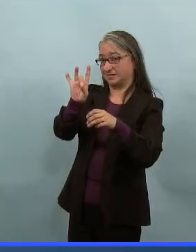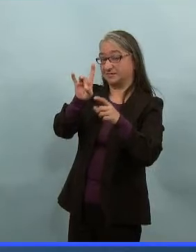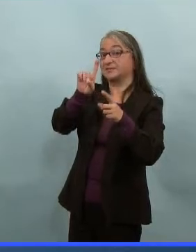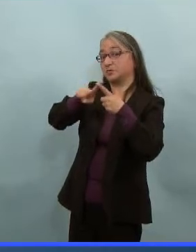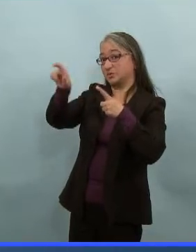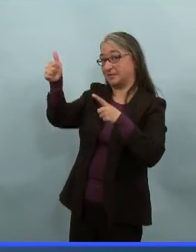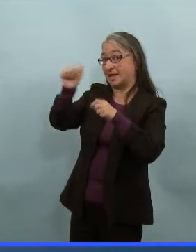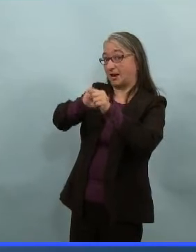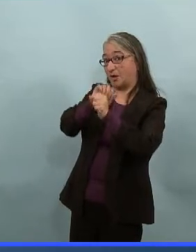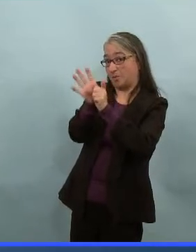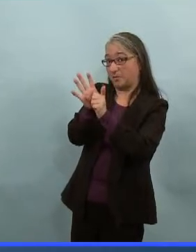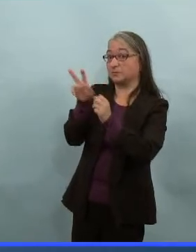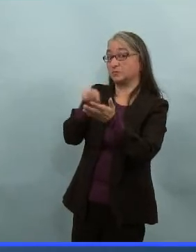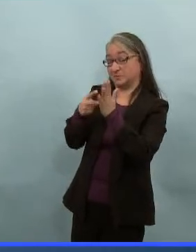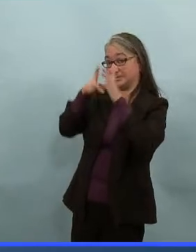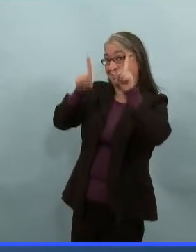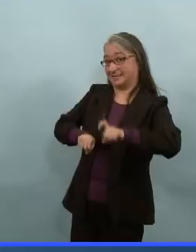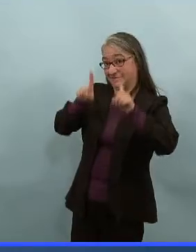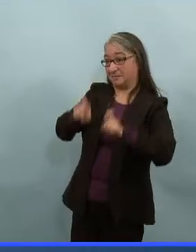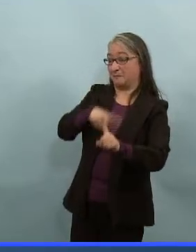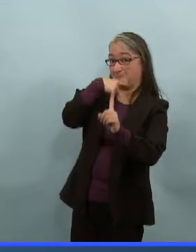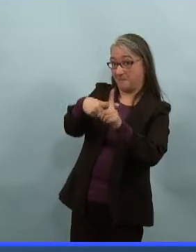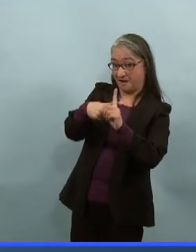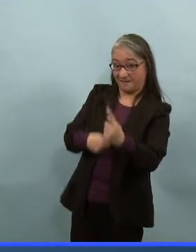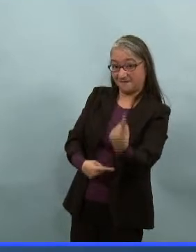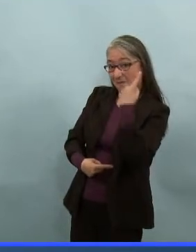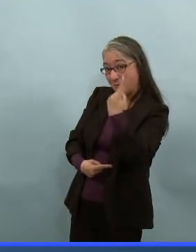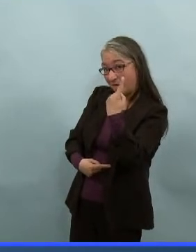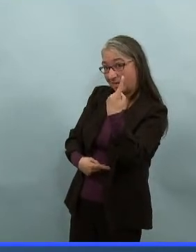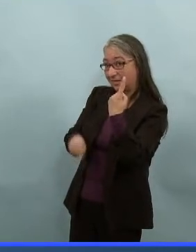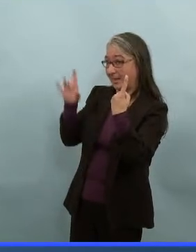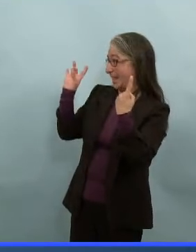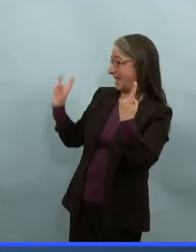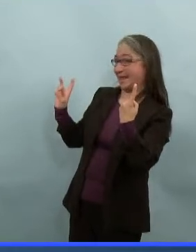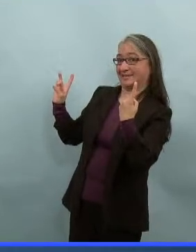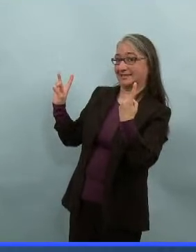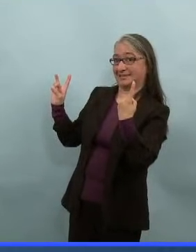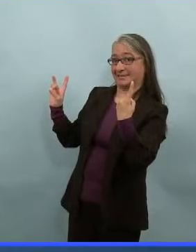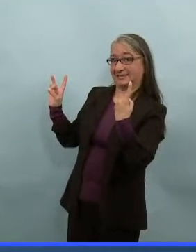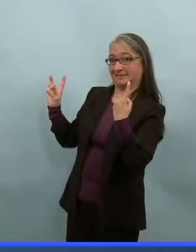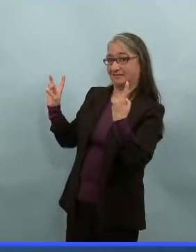you know we had 1700 cases today that would mean you know eight thousand nine thousand a day